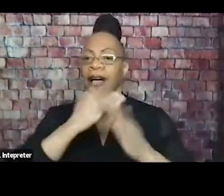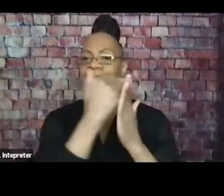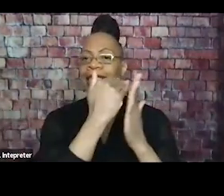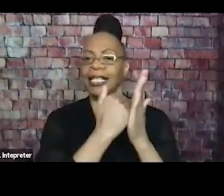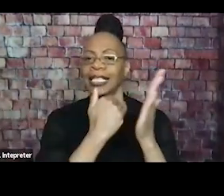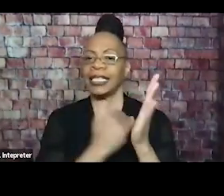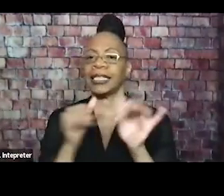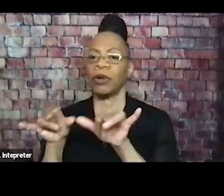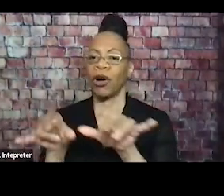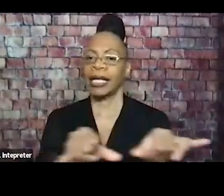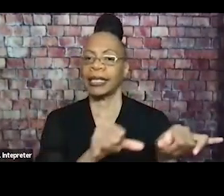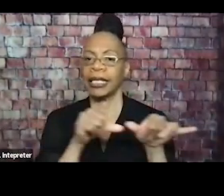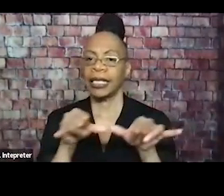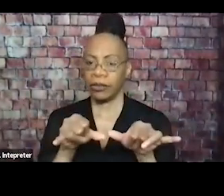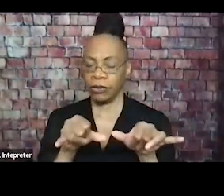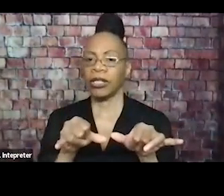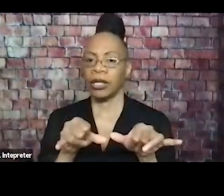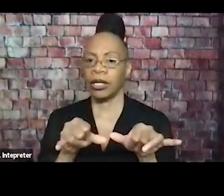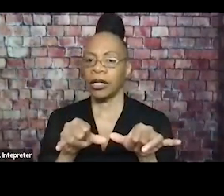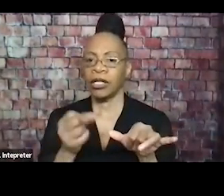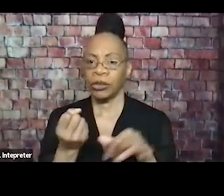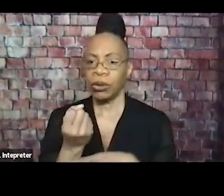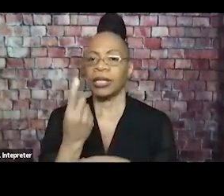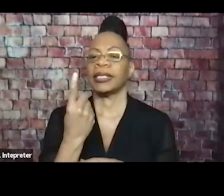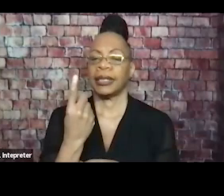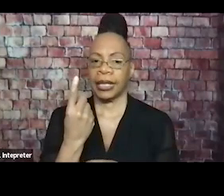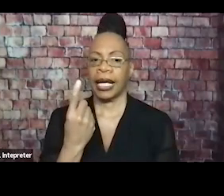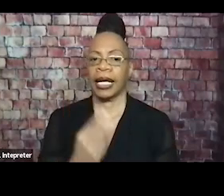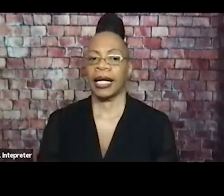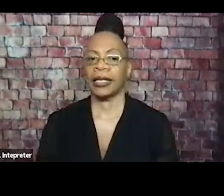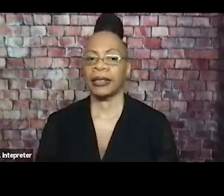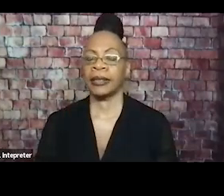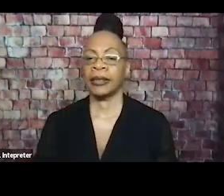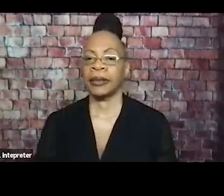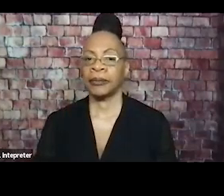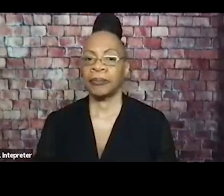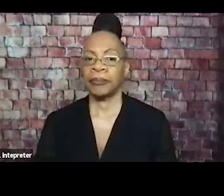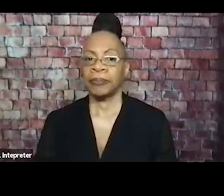like we're starting to think about that understand, remember, information functional section.